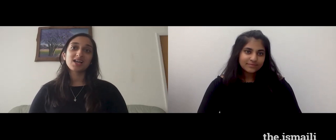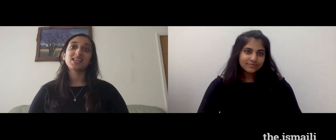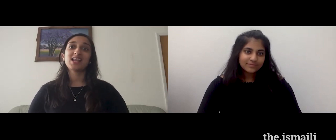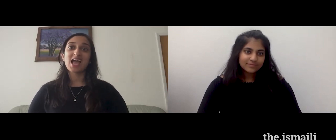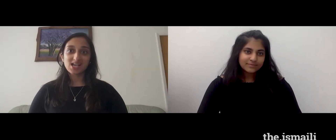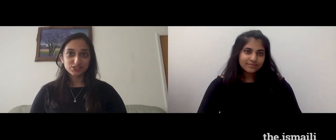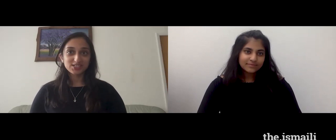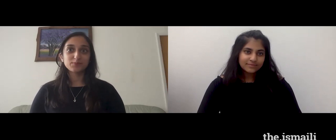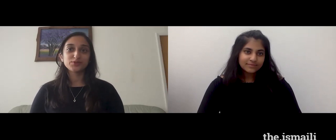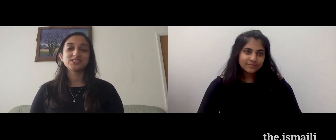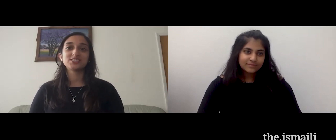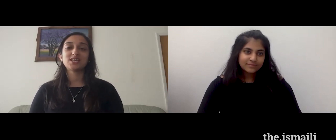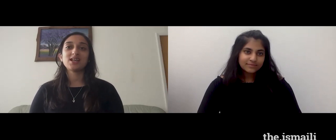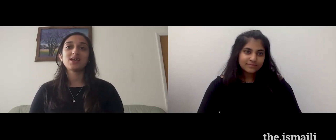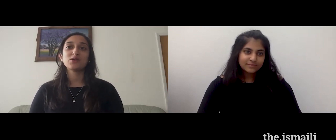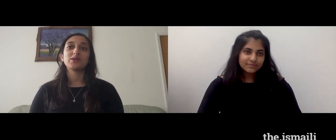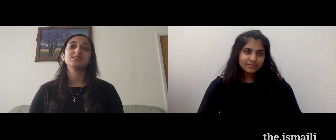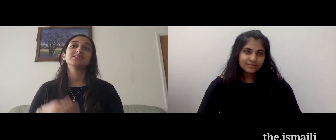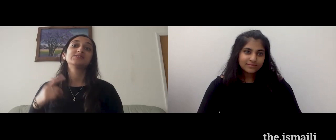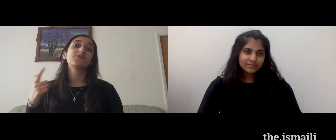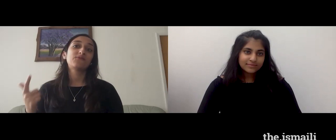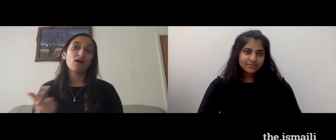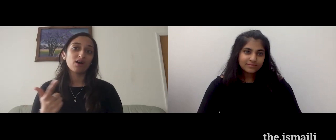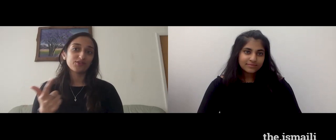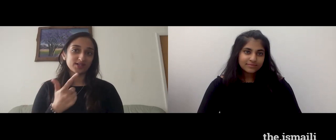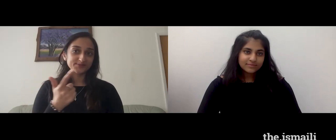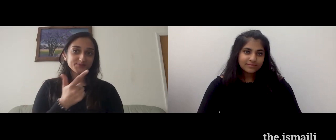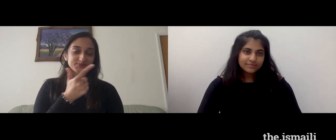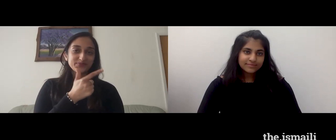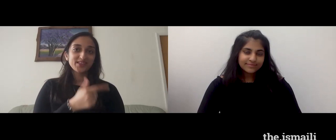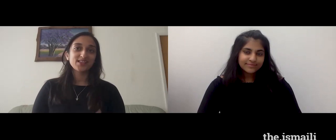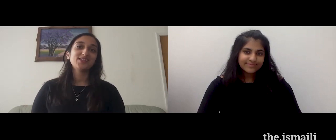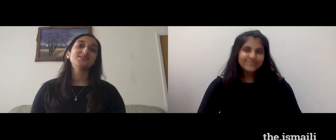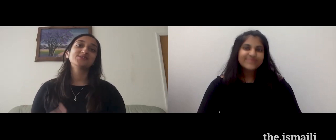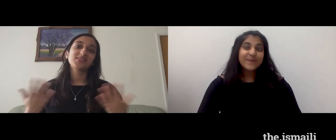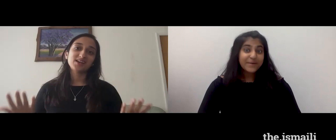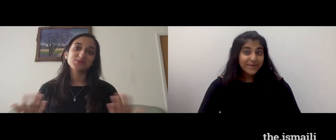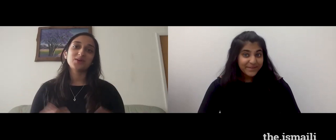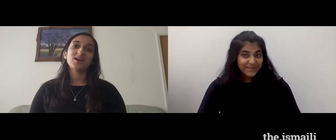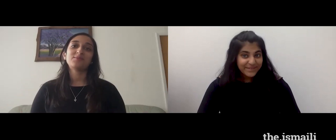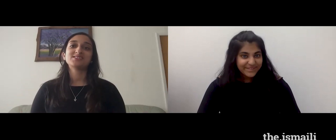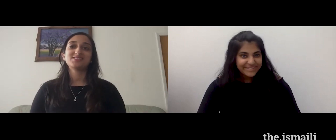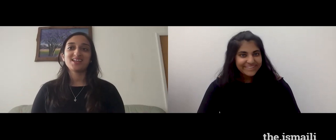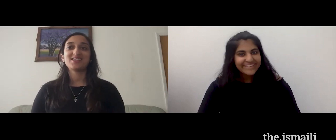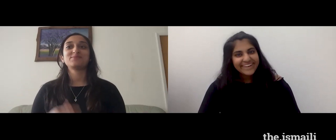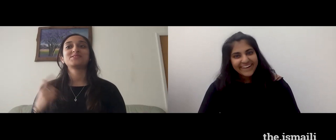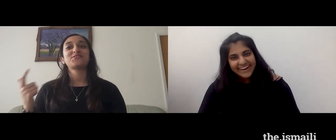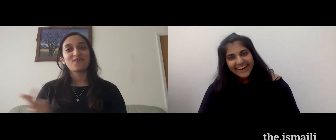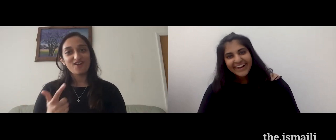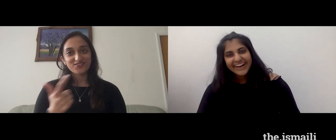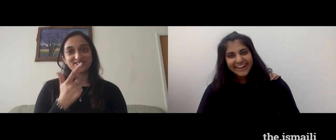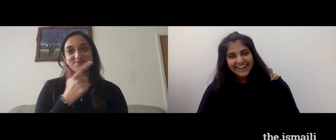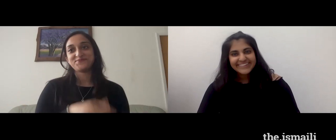and in actual British sign language the sign is "Farah" so that’s why my sign name is “Farah”.